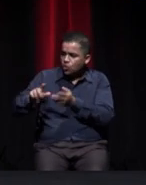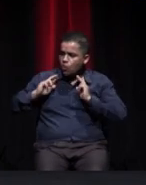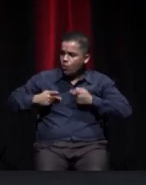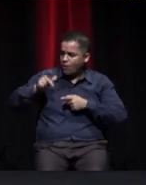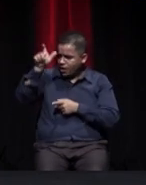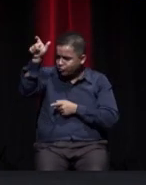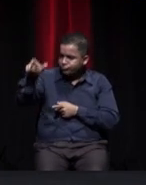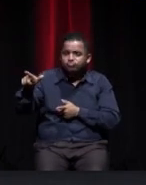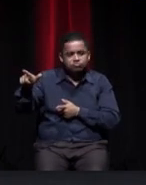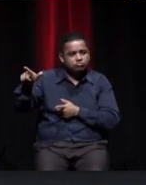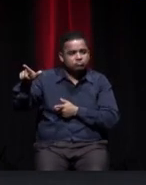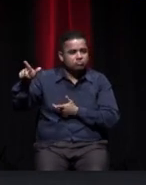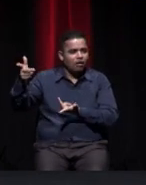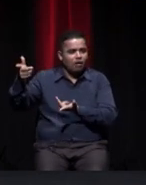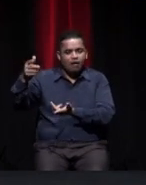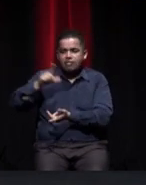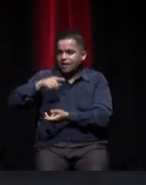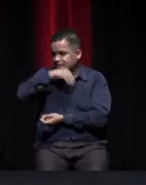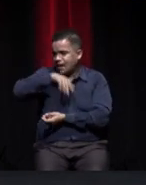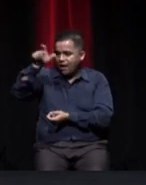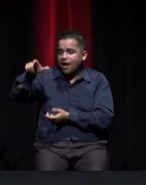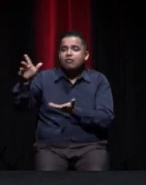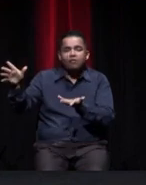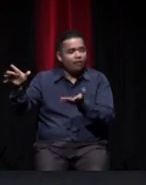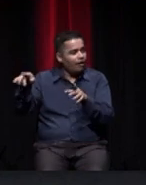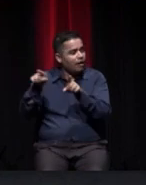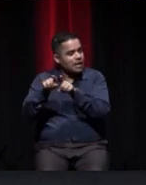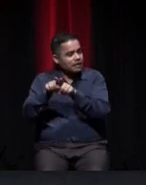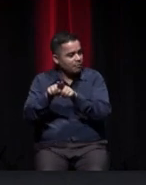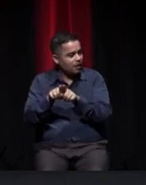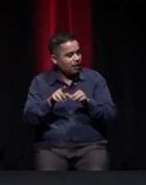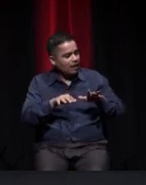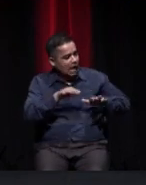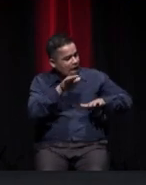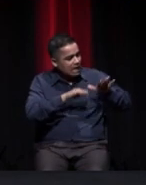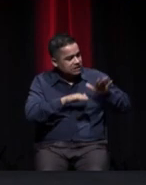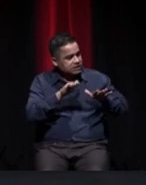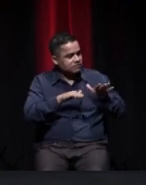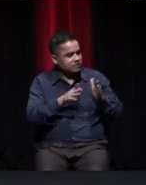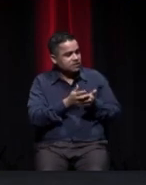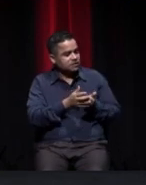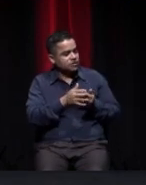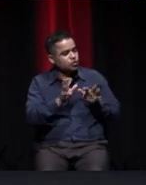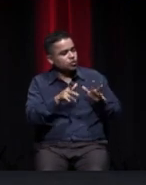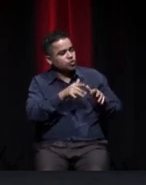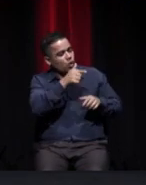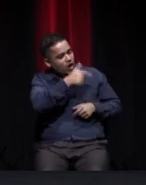and they're also limited to playing by the book.